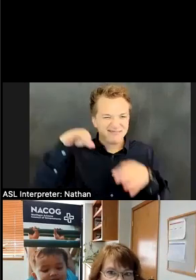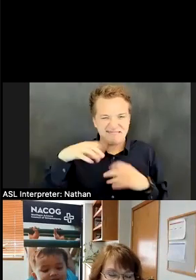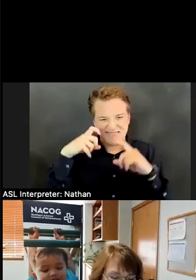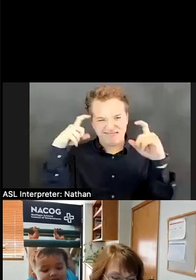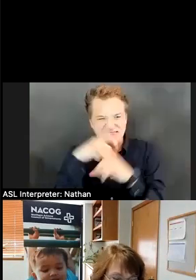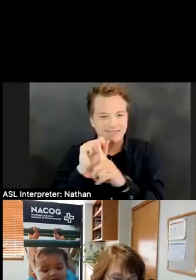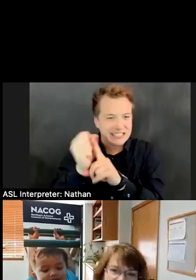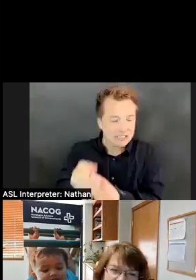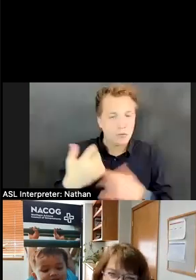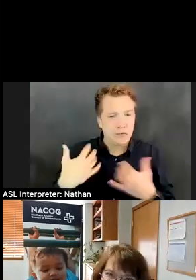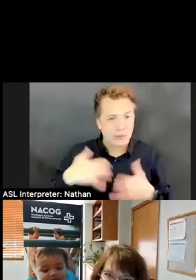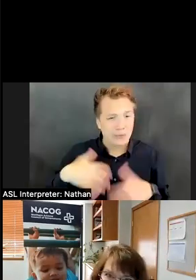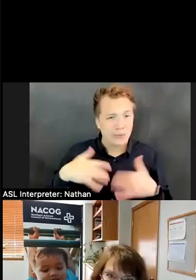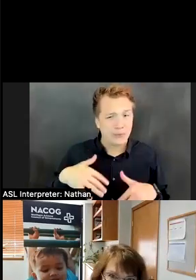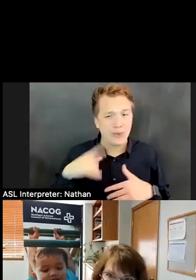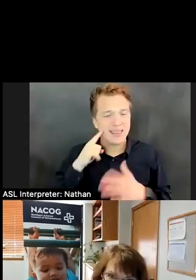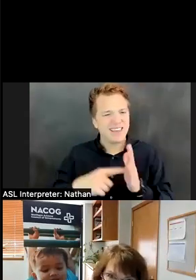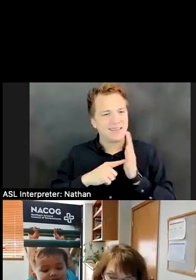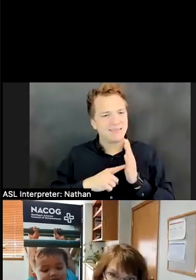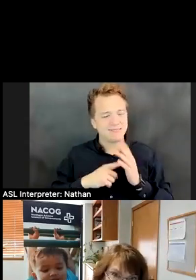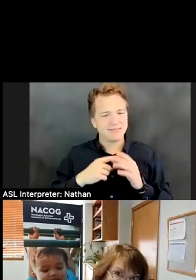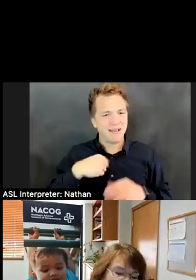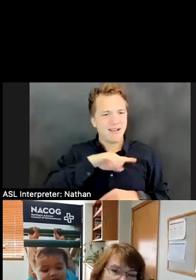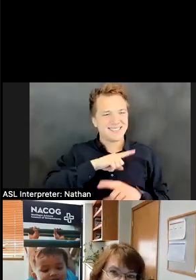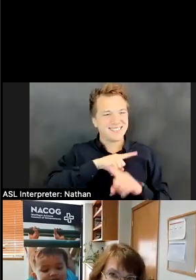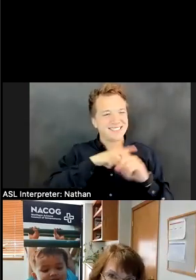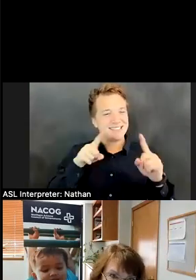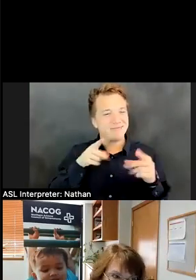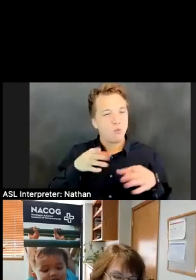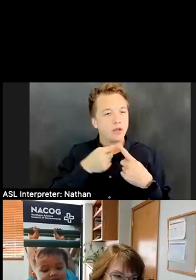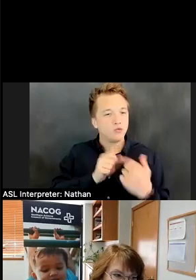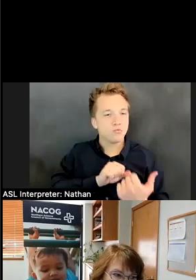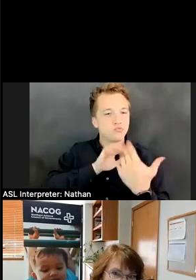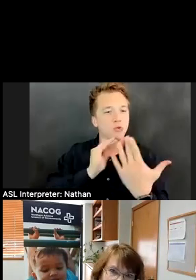They gave us a different way to approach our program goals and objectives.